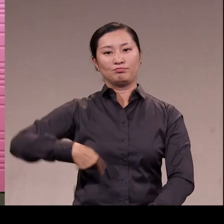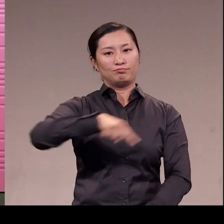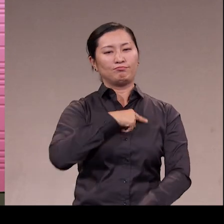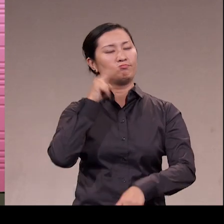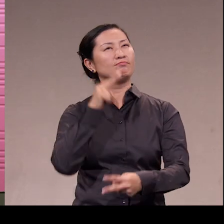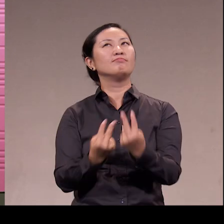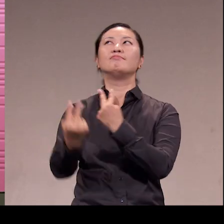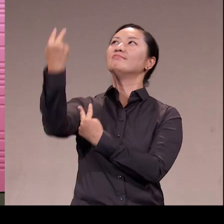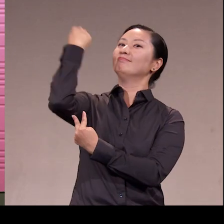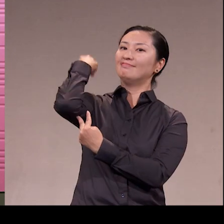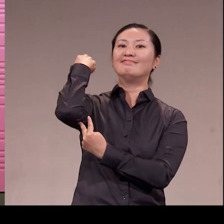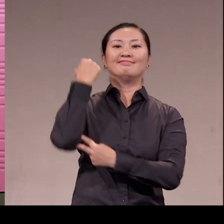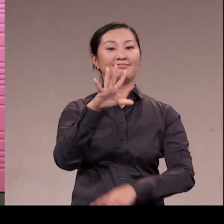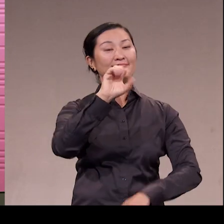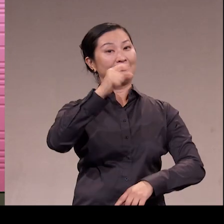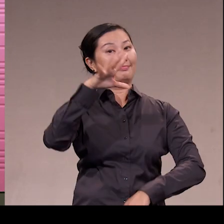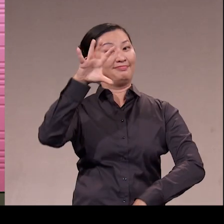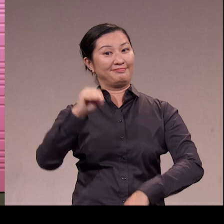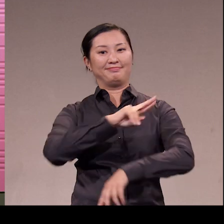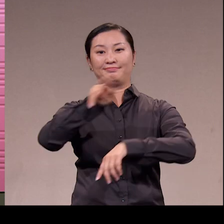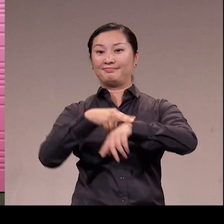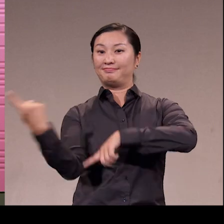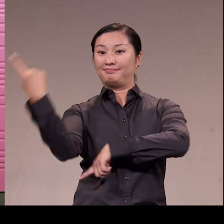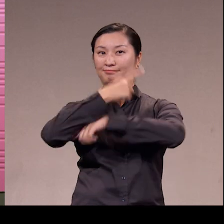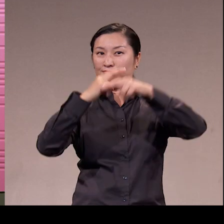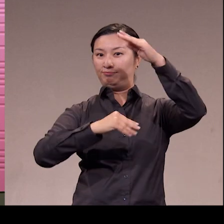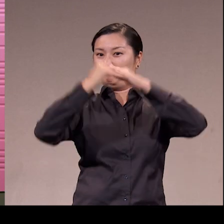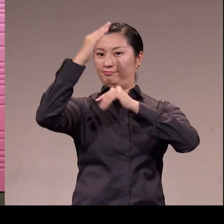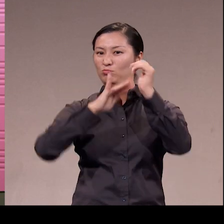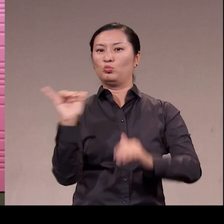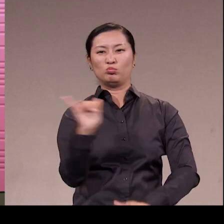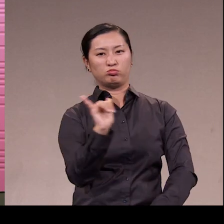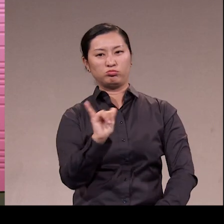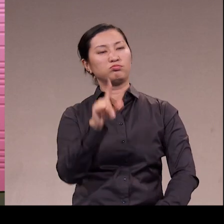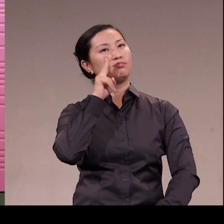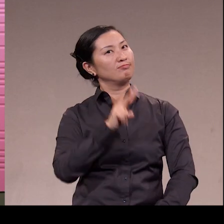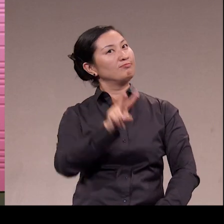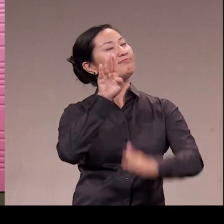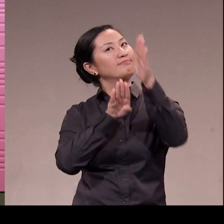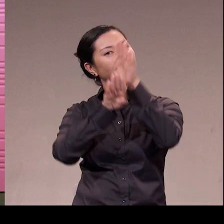50 years of nation building and also looking forward to many more years of progress.